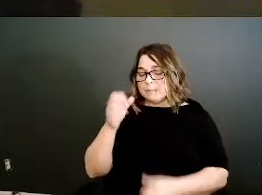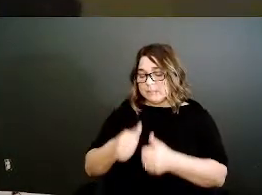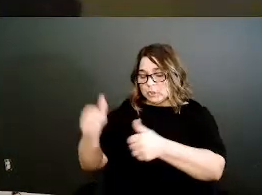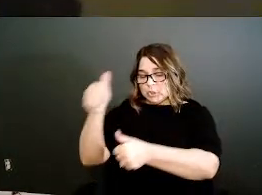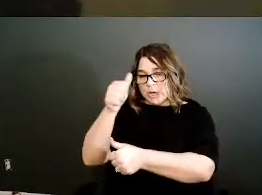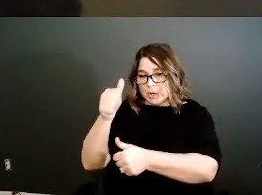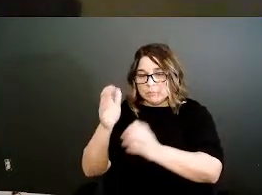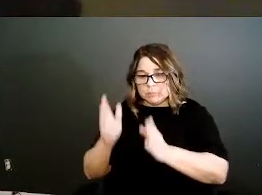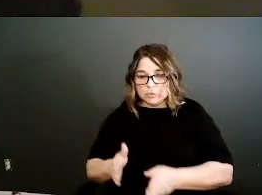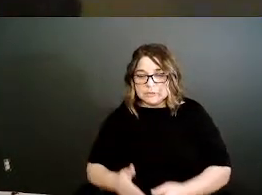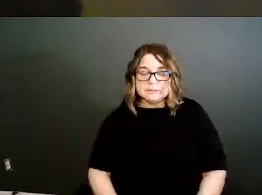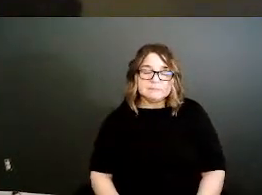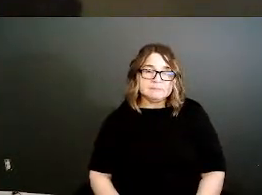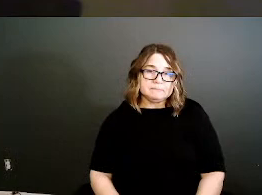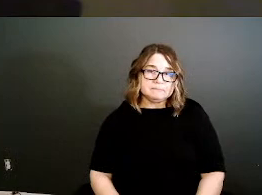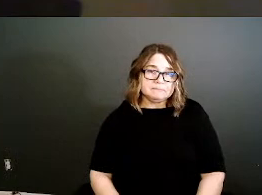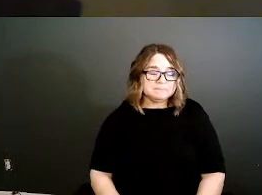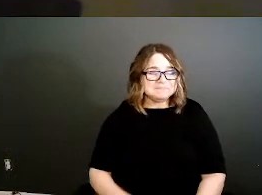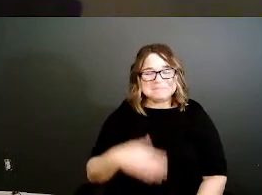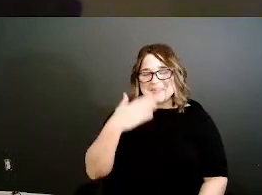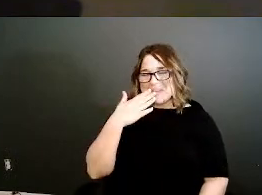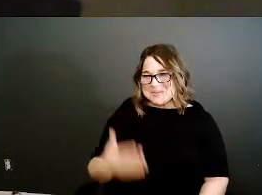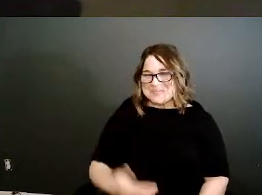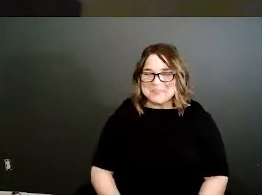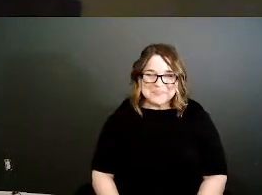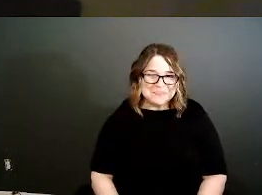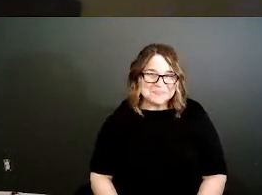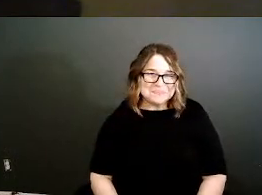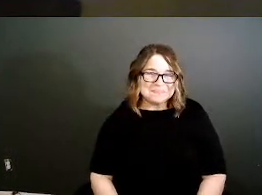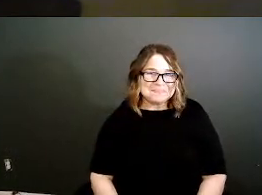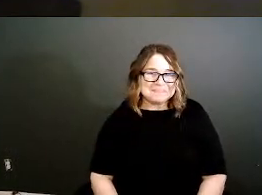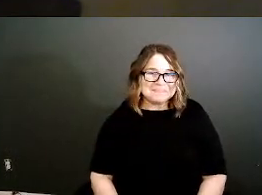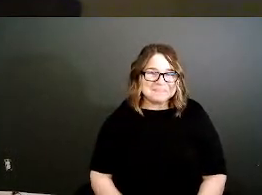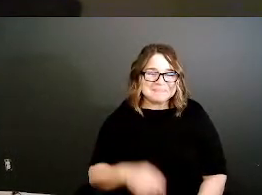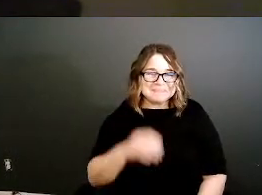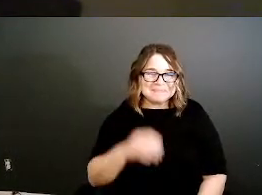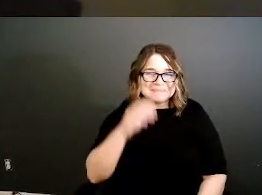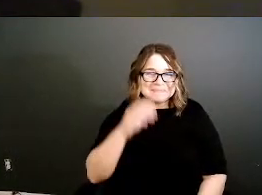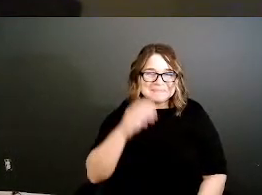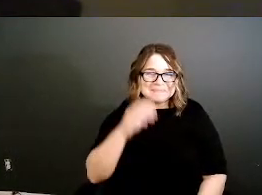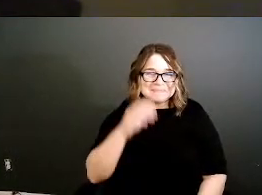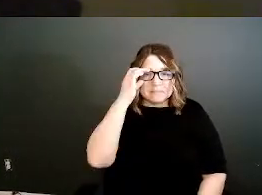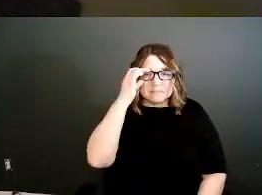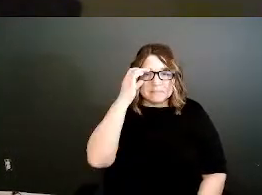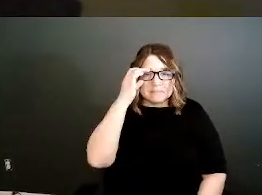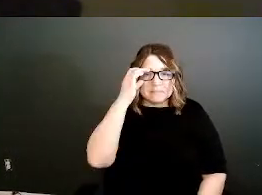EVERYONE A GOOD NIGHT AND OUR GRATITUDE FOR YOUR PARTICIPATION IN OUR BUDGET PROCESS. WE ARE ADJOURNED.